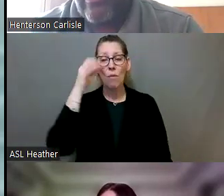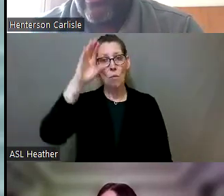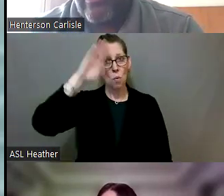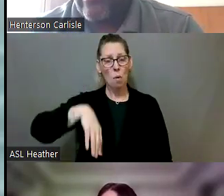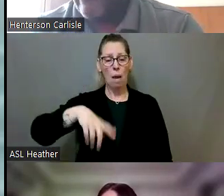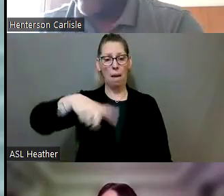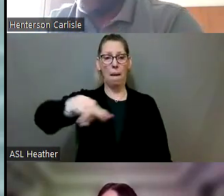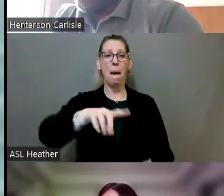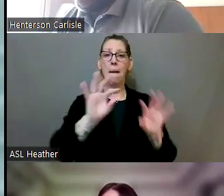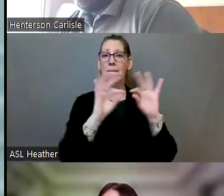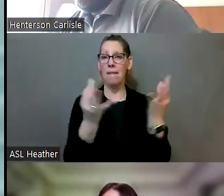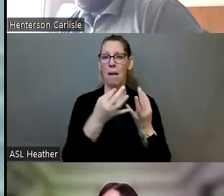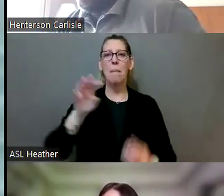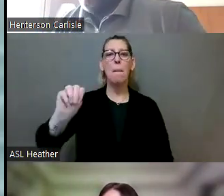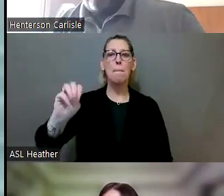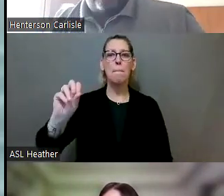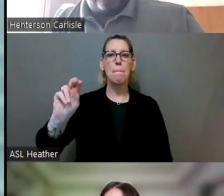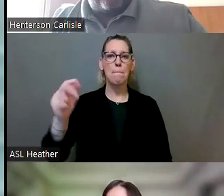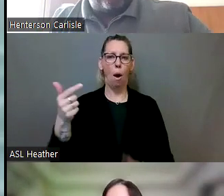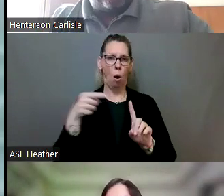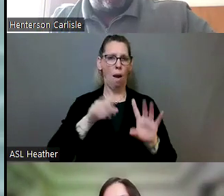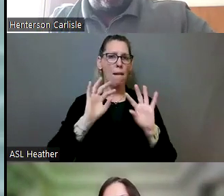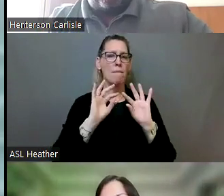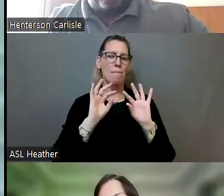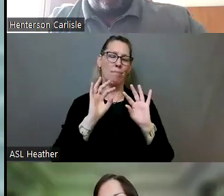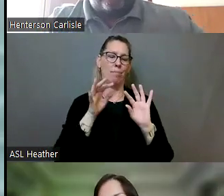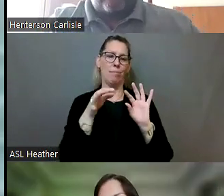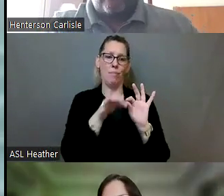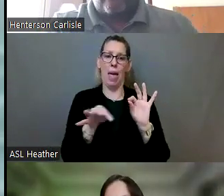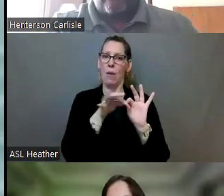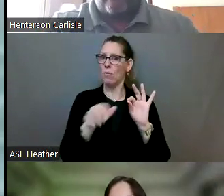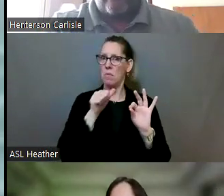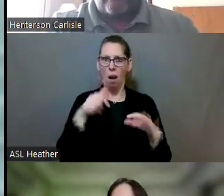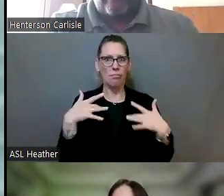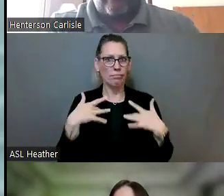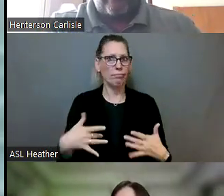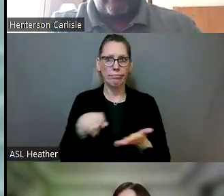mung is one of the languages that is not a traditionally written language and we had a